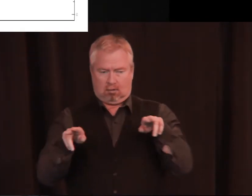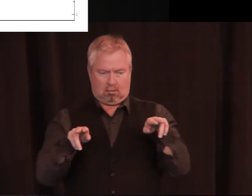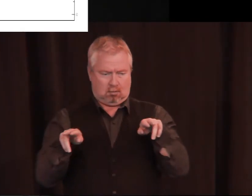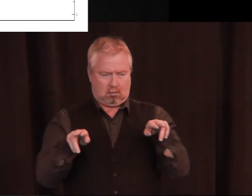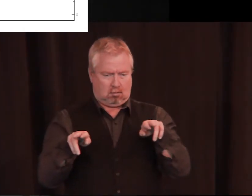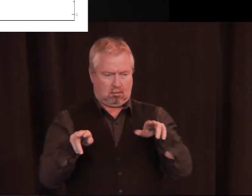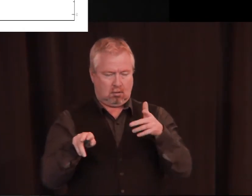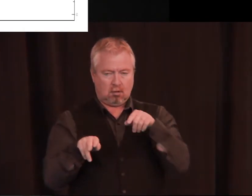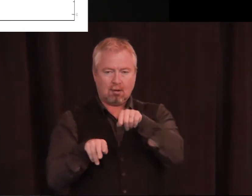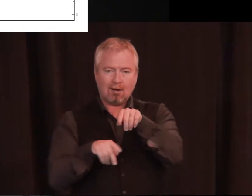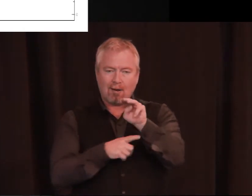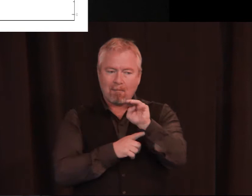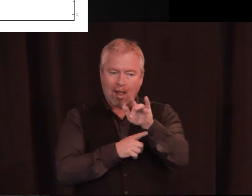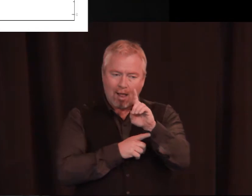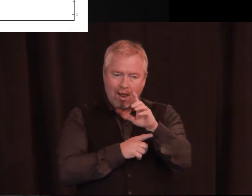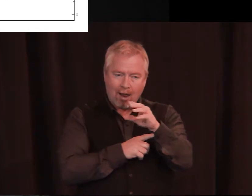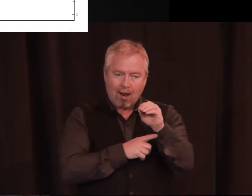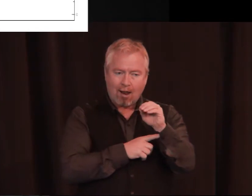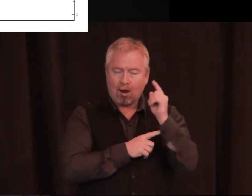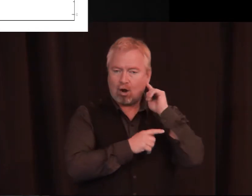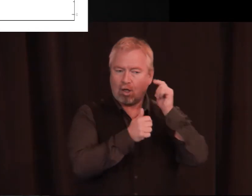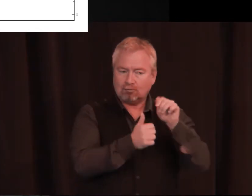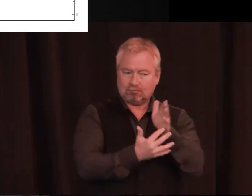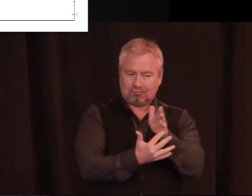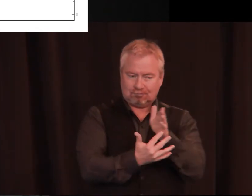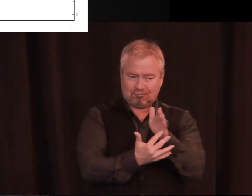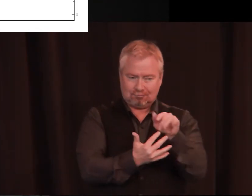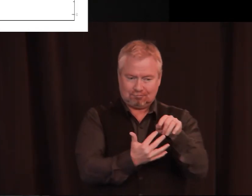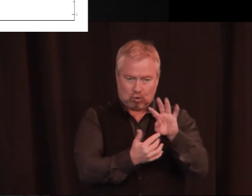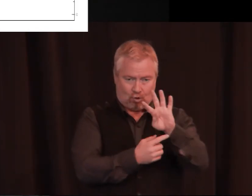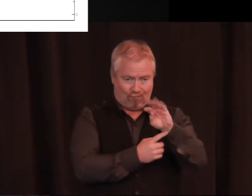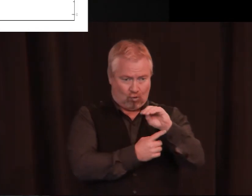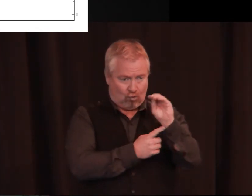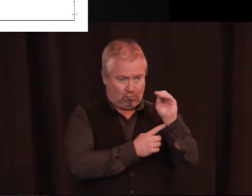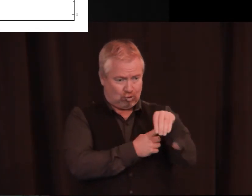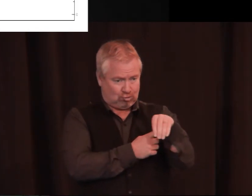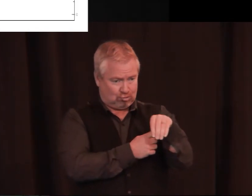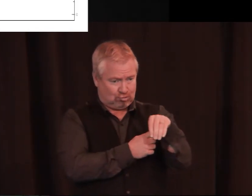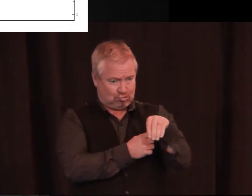because they actually make up about 40% of children with hearing loss